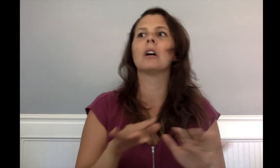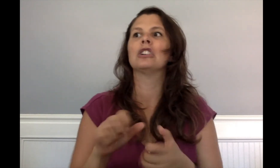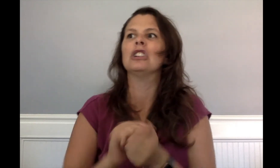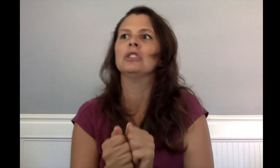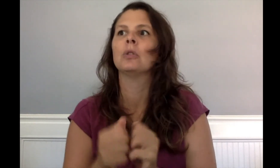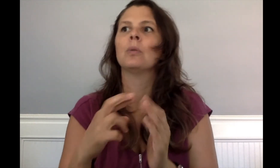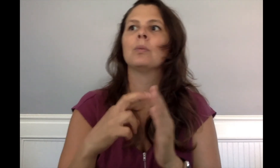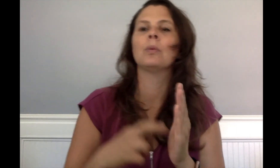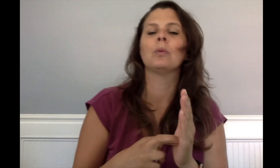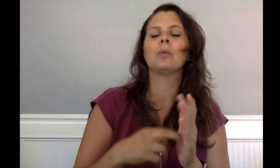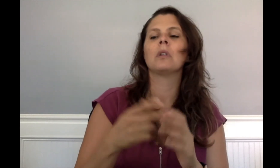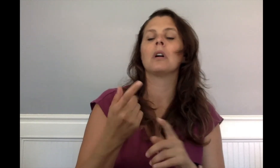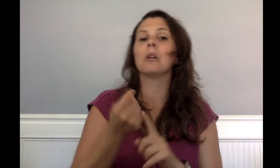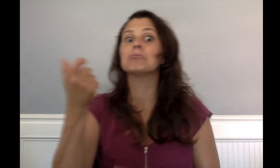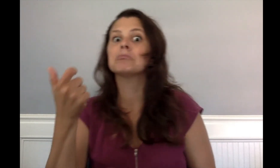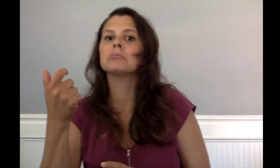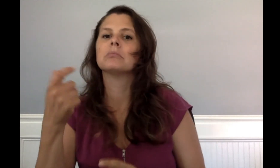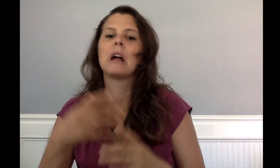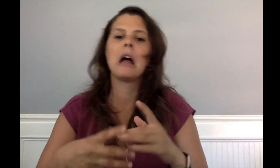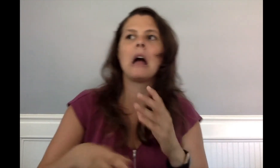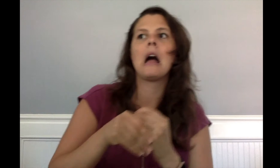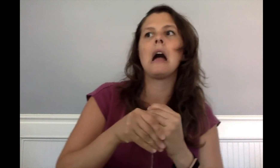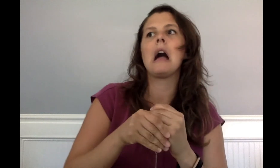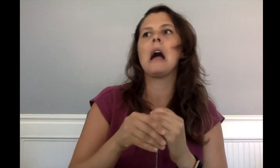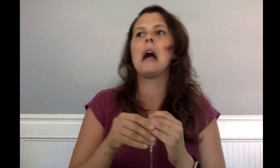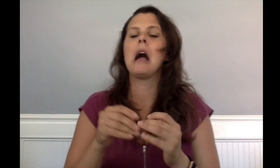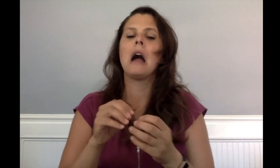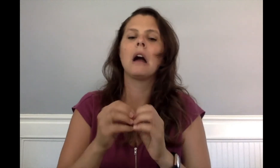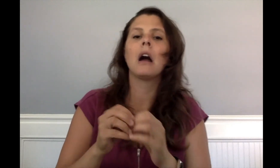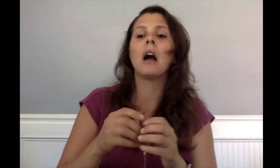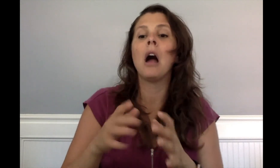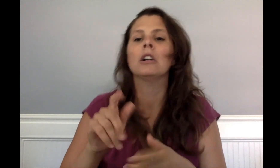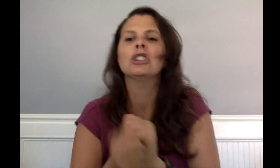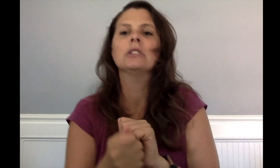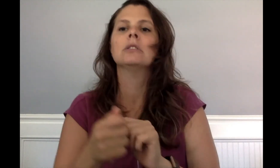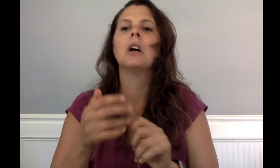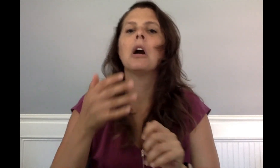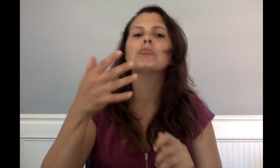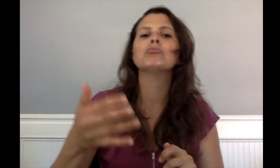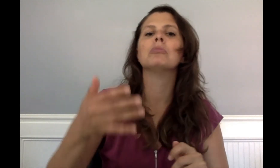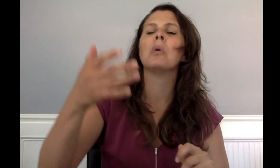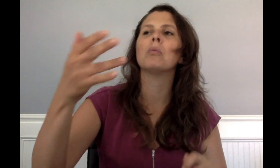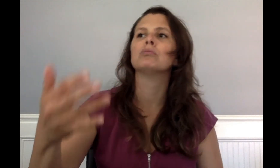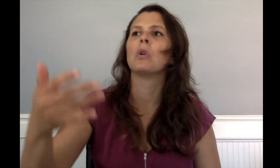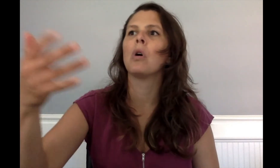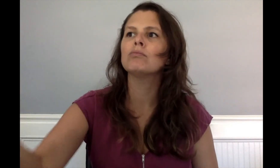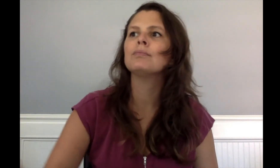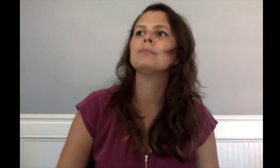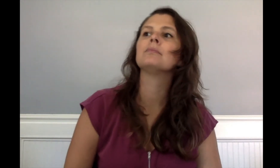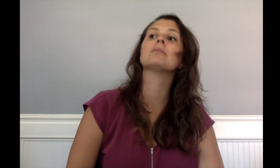made sure to modify, remove, or add rules every few hands.